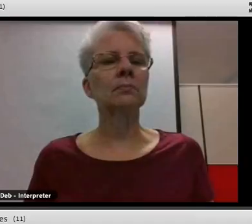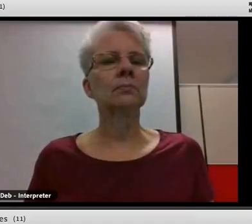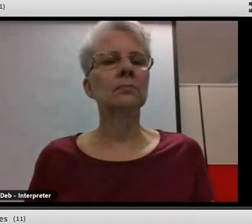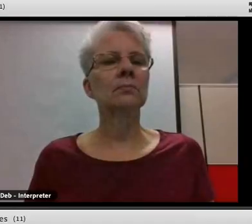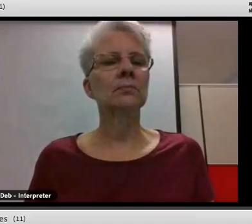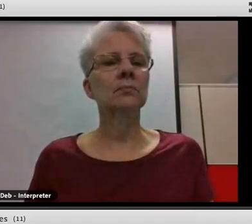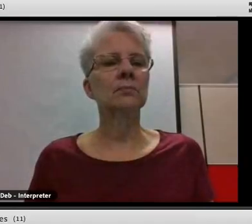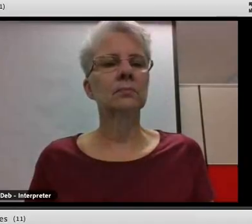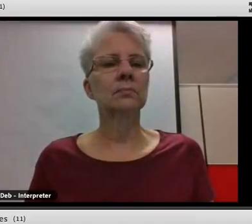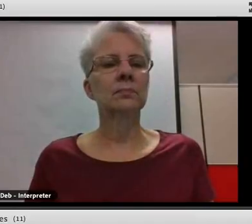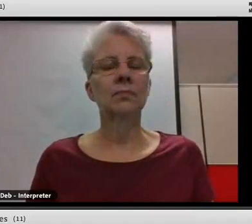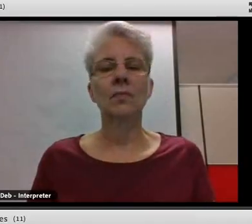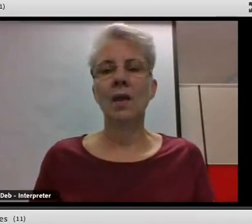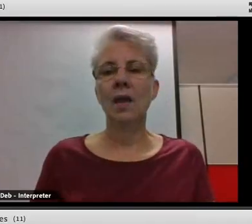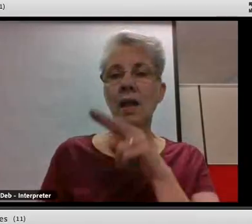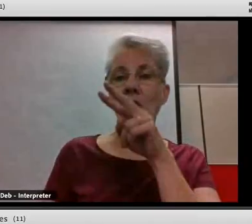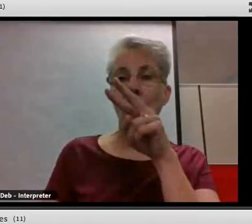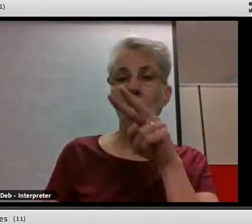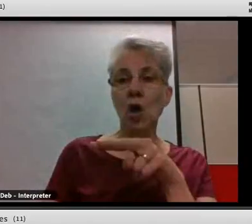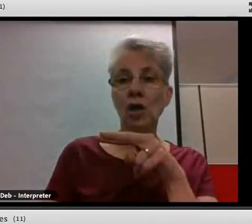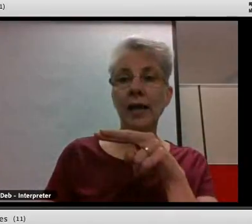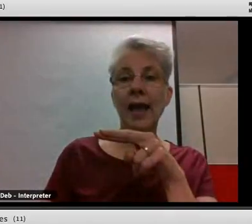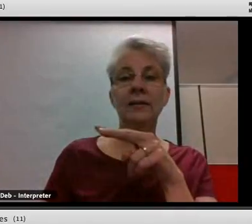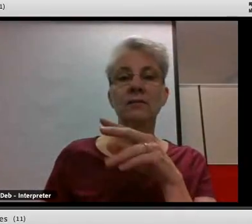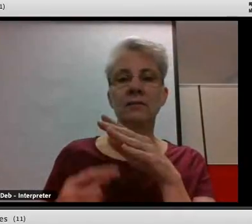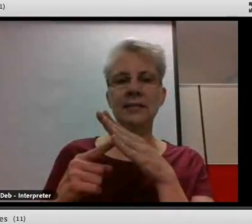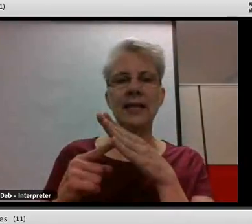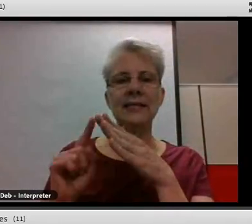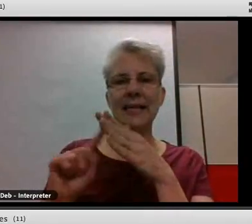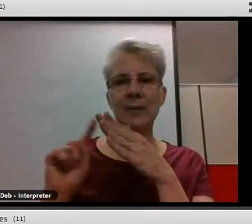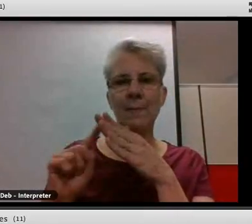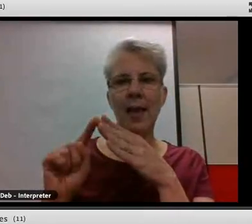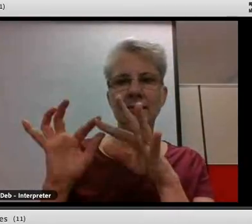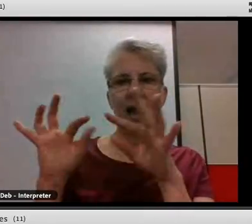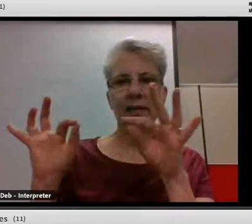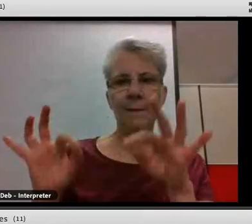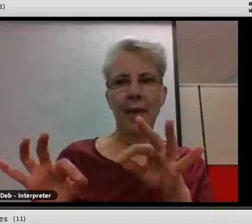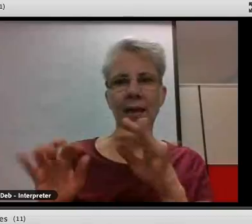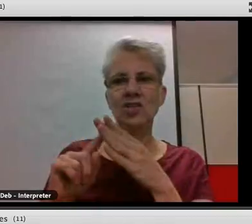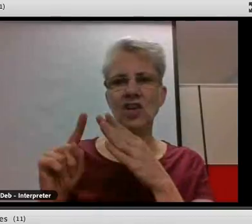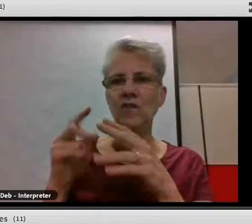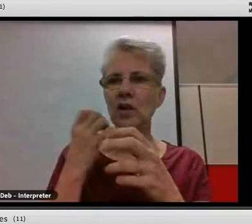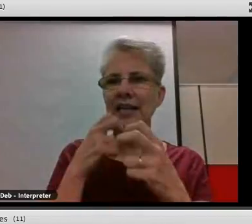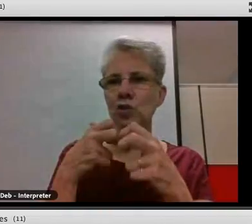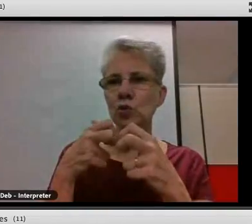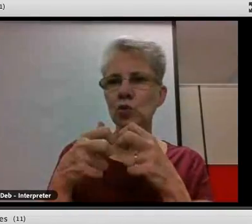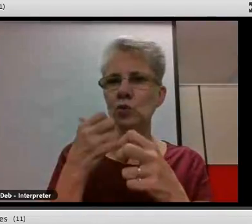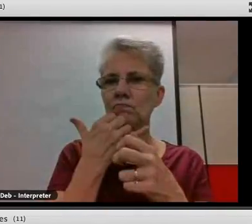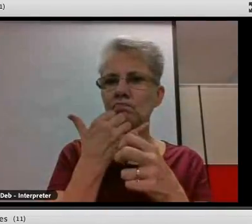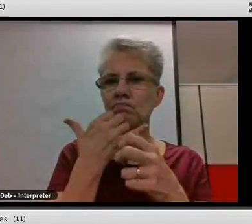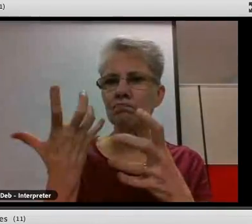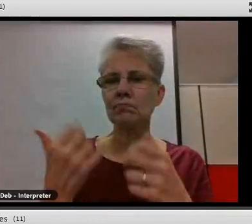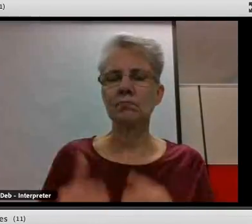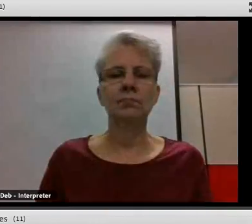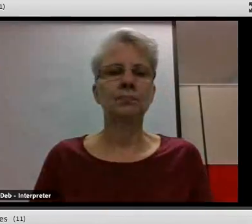within your browser. I know with font size, you definitely can. With color, I would have to double check on that.